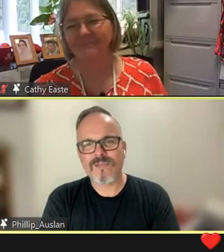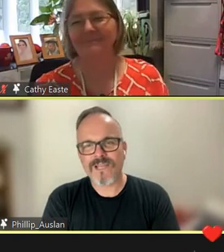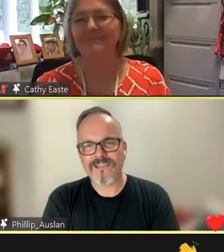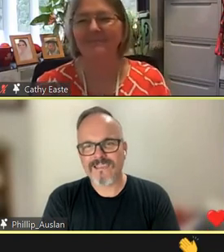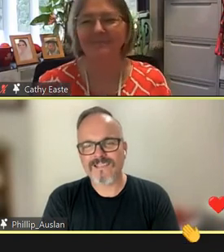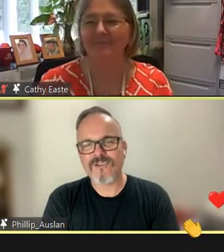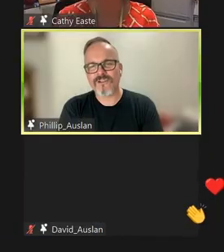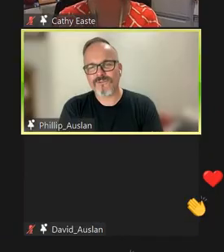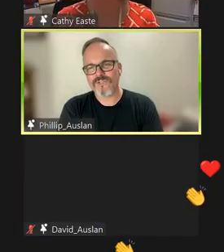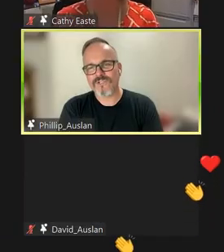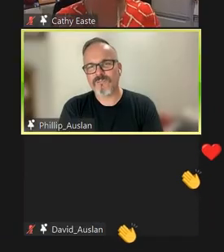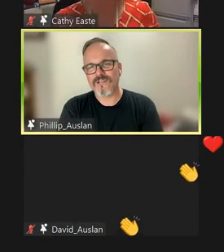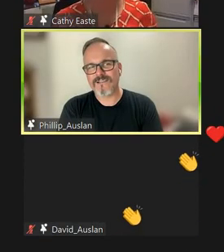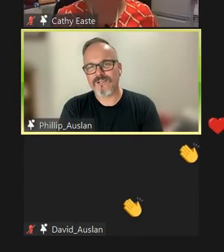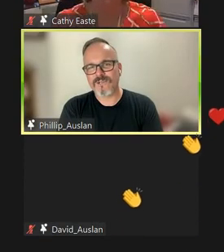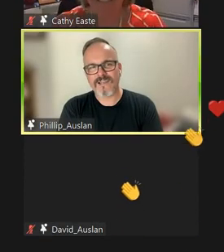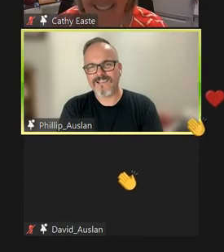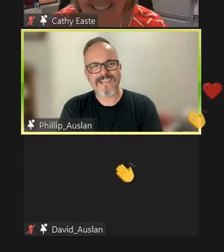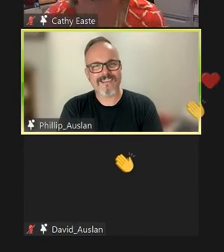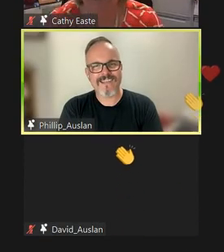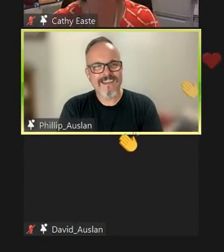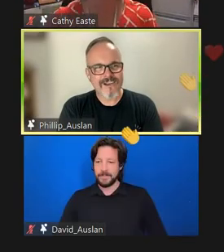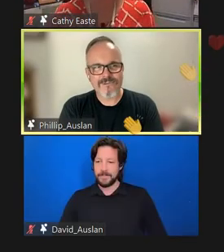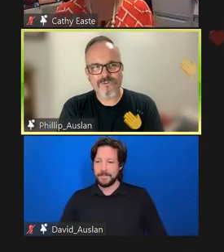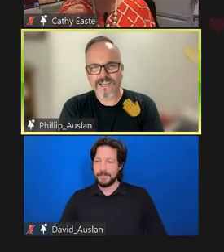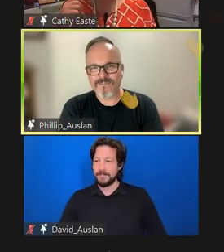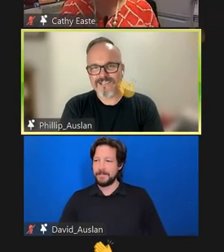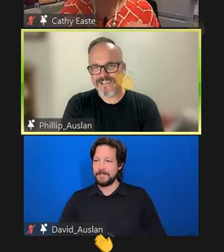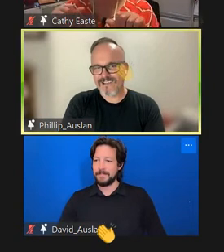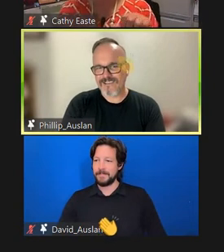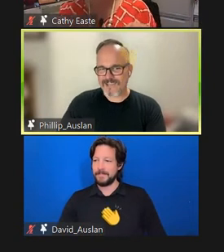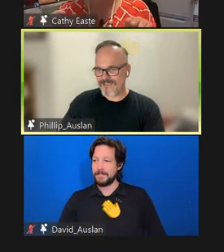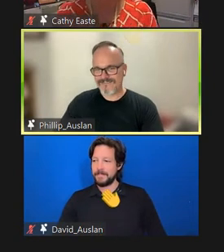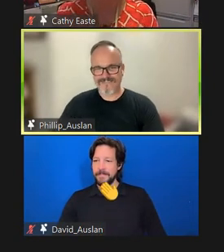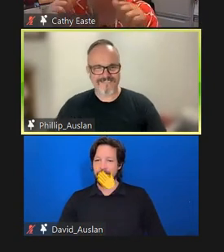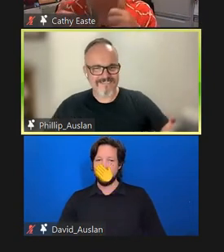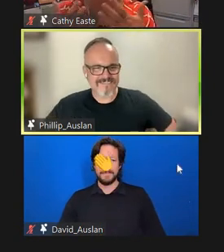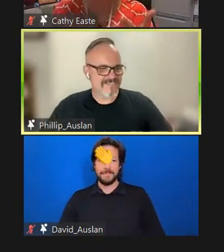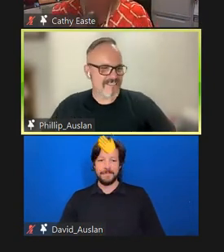I will hand back to Cathy. Sorry for jumping a little bit ahead there, Cathy. I look forward to handing back to you now. Thank you. DARLENE: